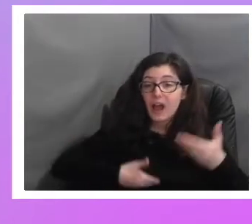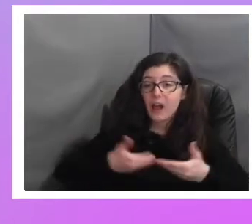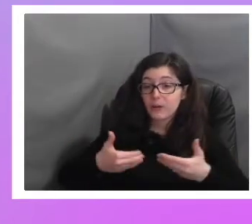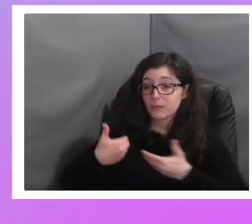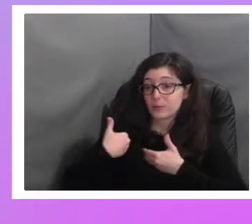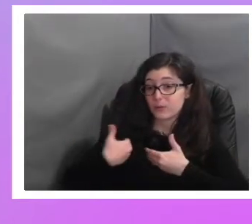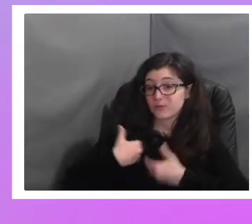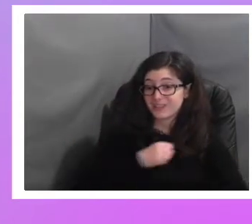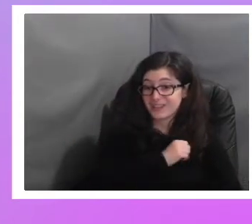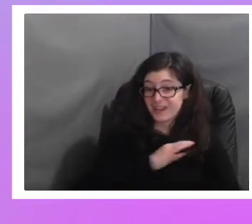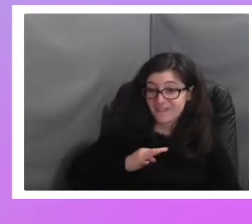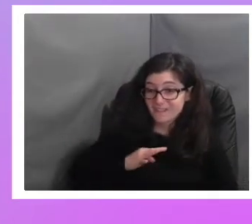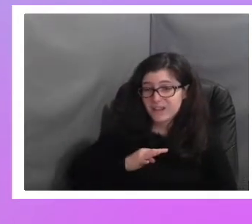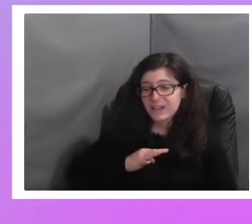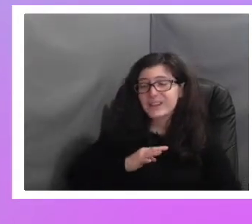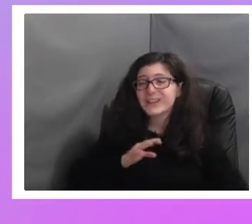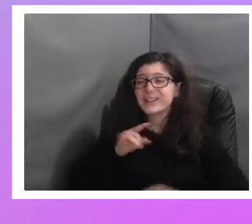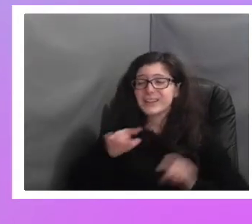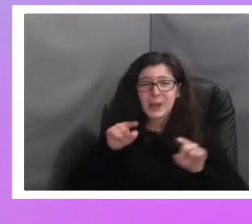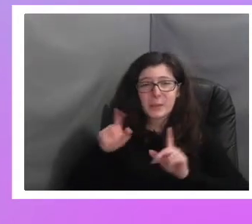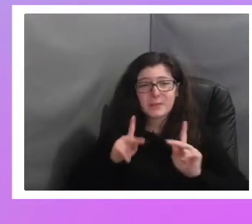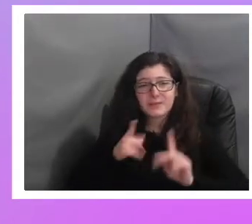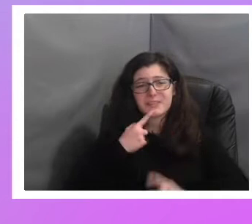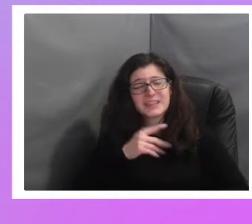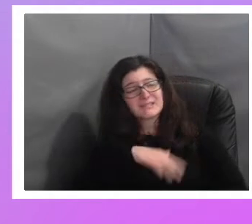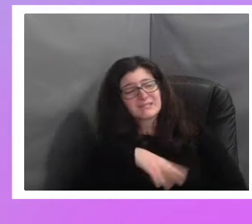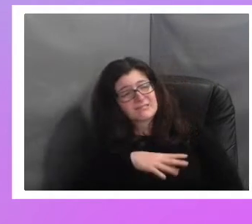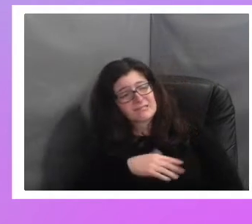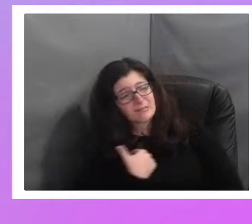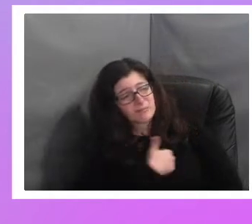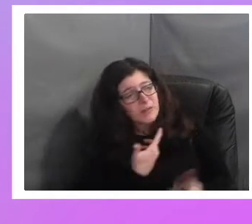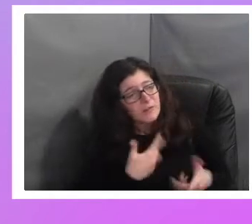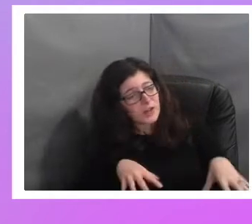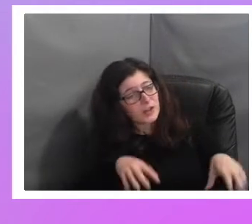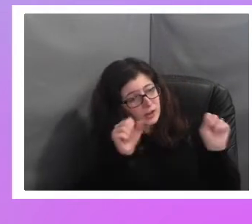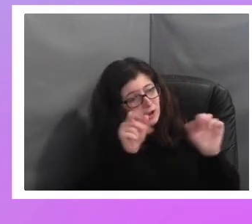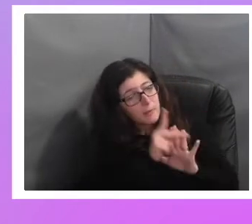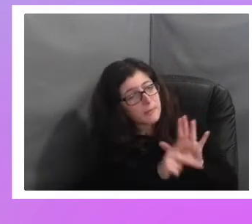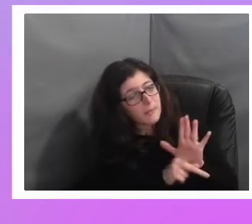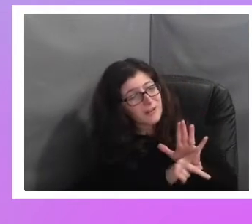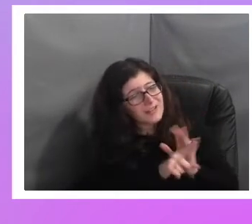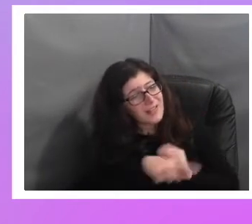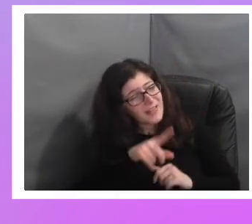some folks say to me, "Well, if we adopt a policy, they're going to think either that